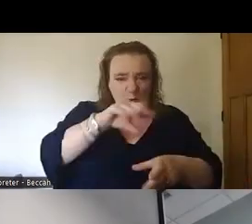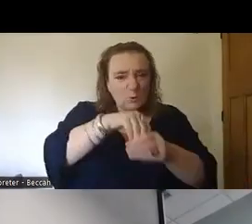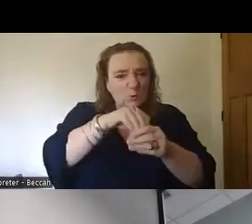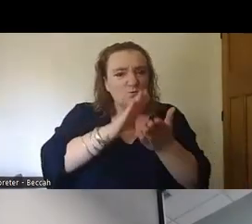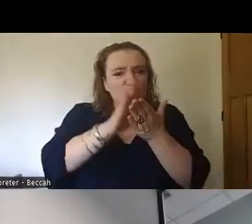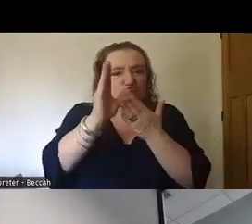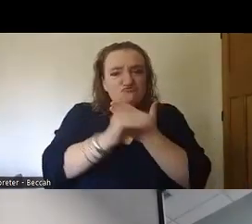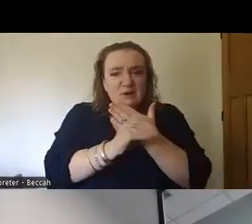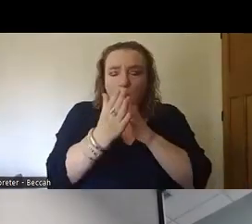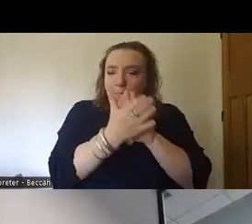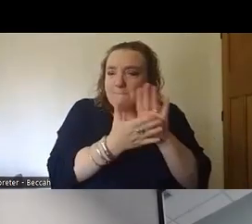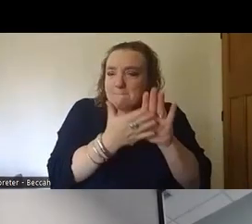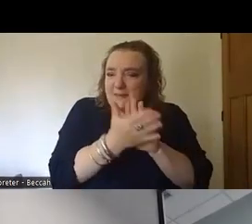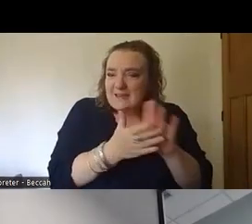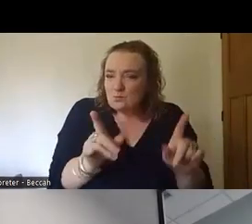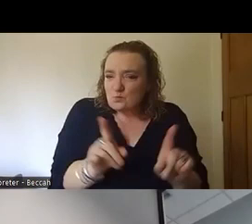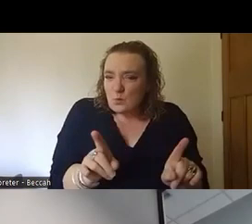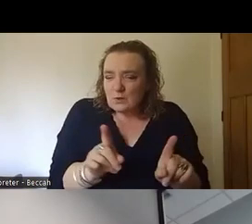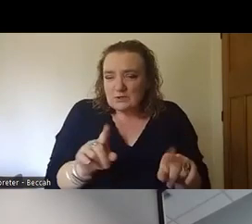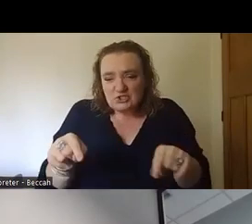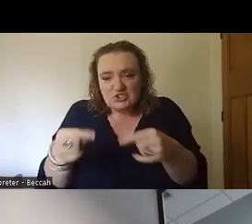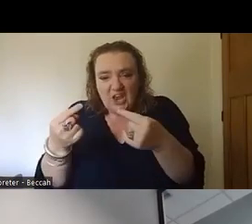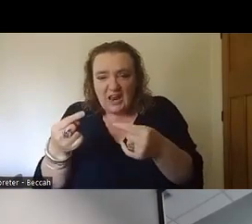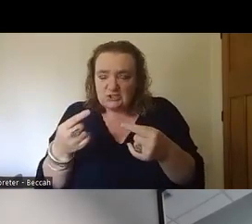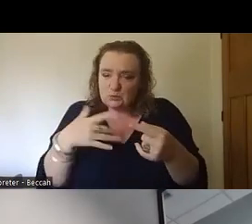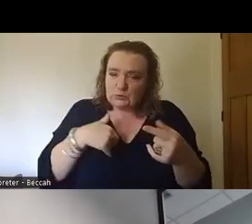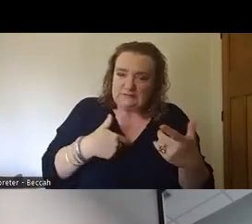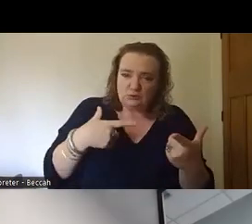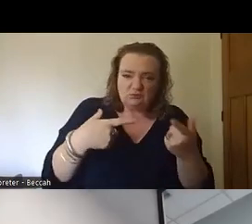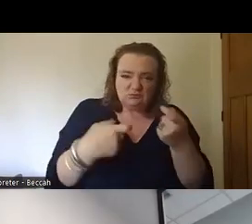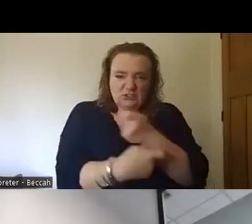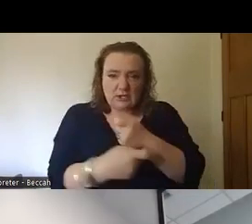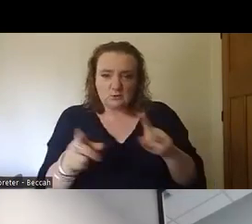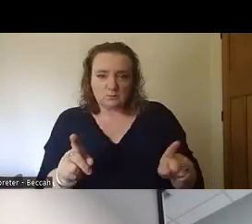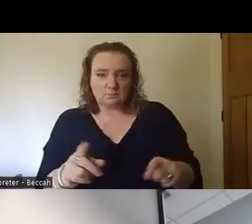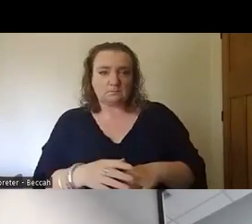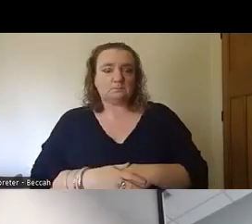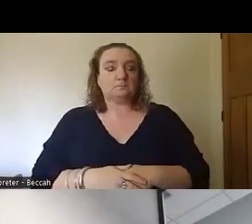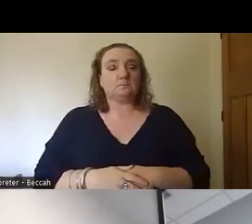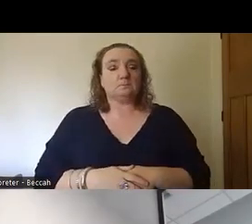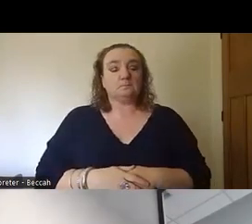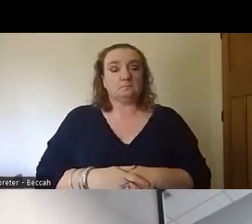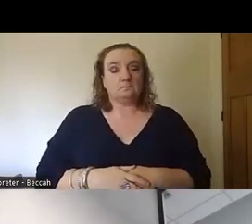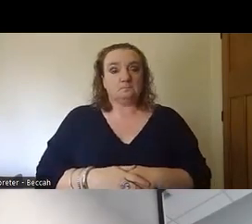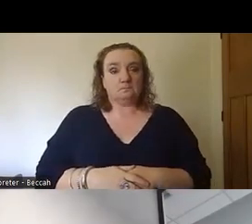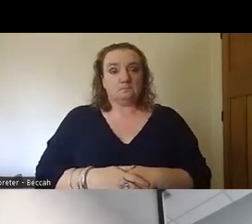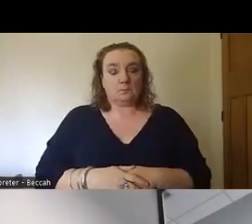what's different, what are the challenges, what are the shifts that are needed. Sorry, I'm got rogue slides here.